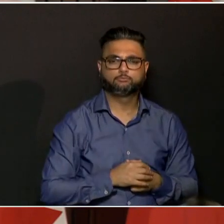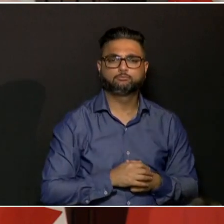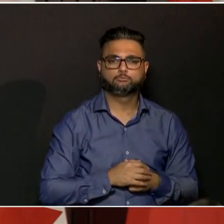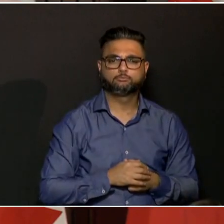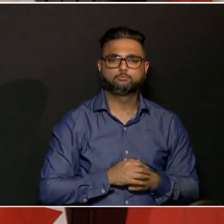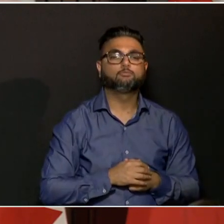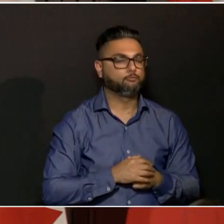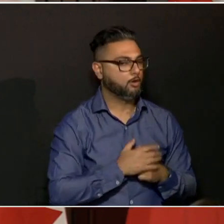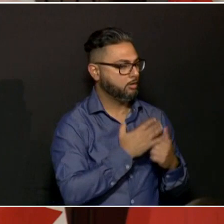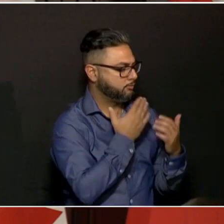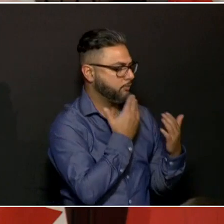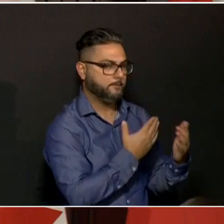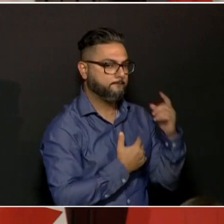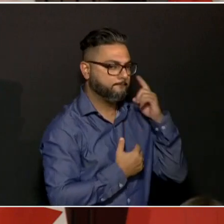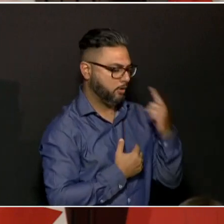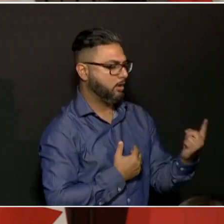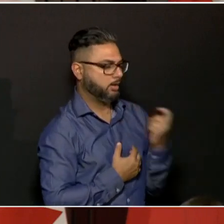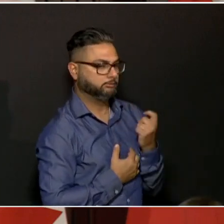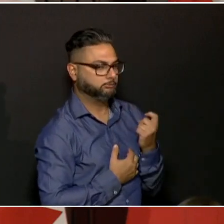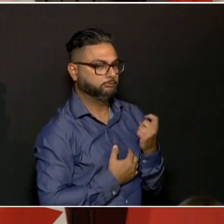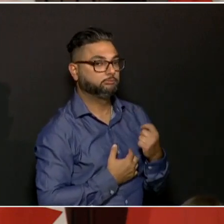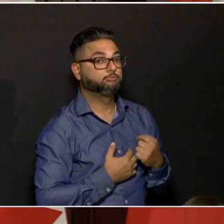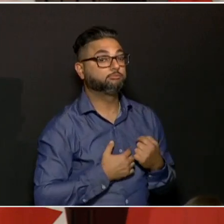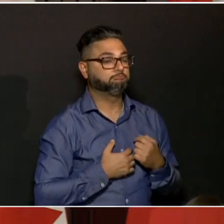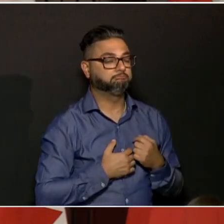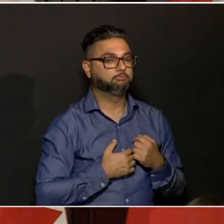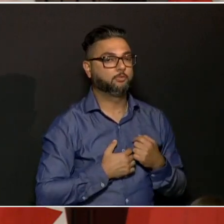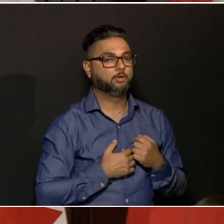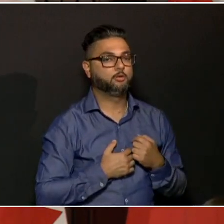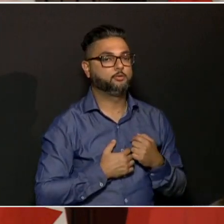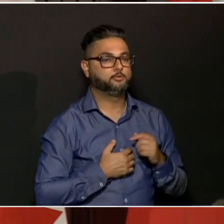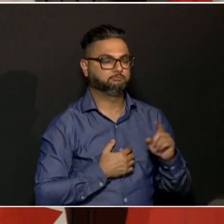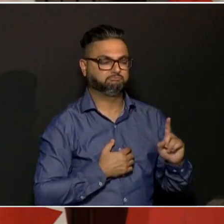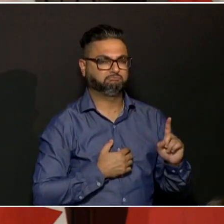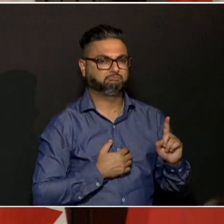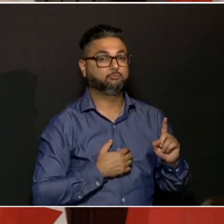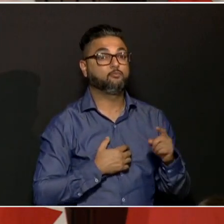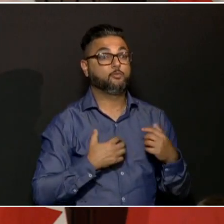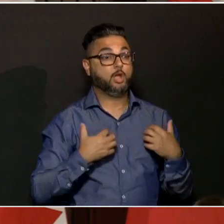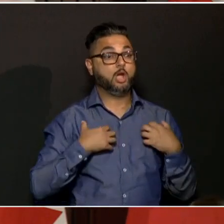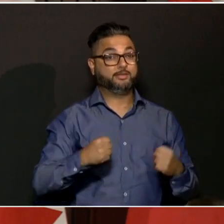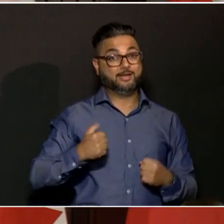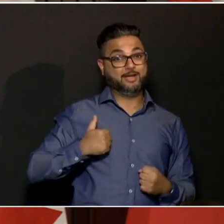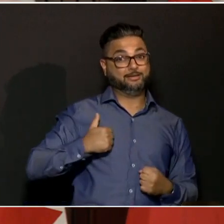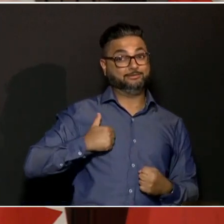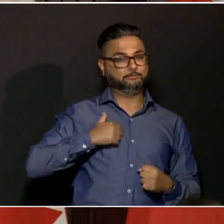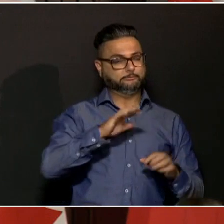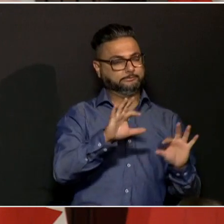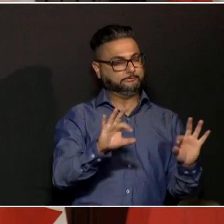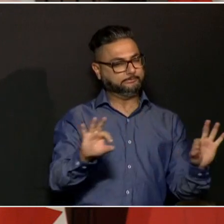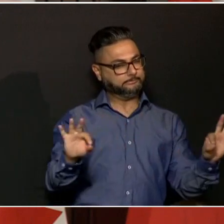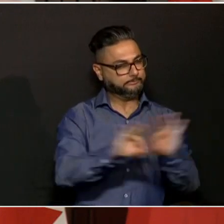First of all, thank you for the question and I will hand it over to the Minister and Healthcare in Canada